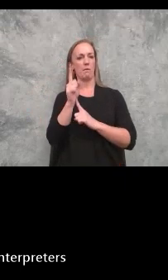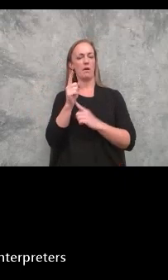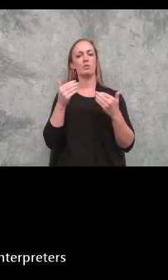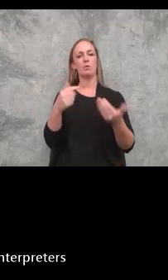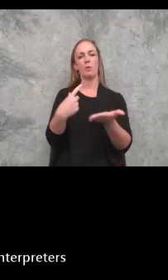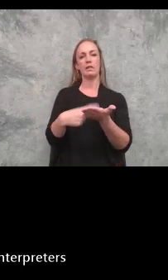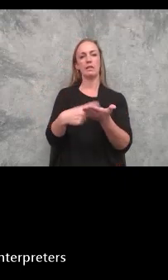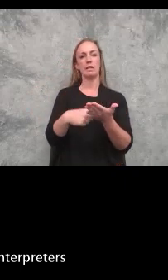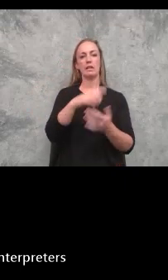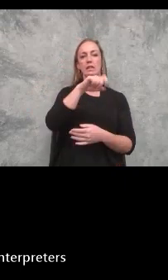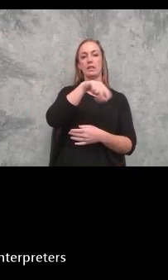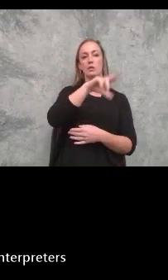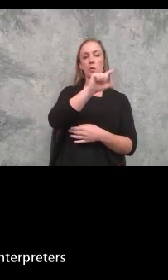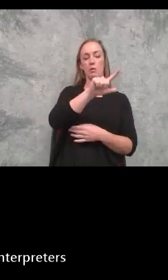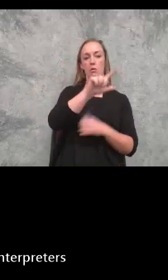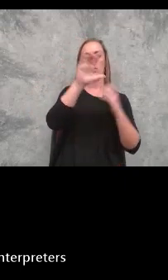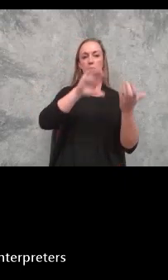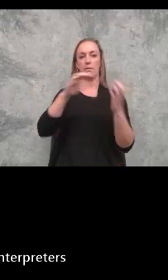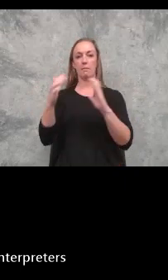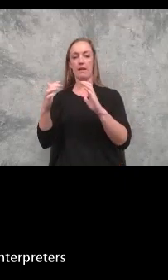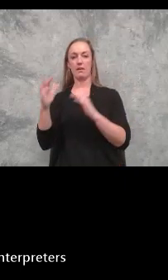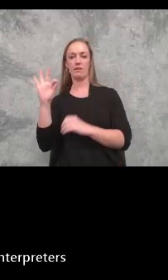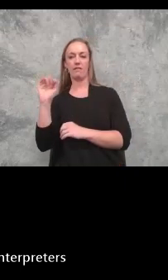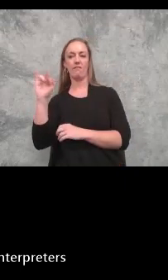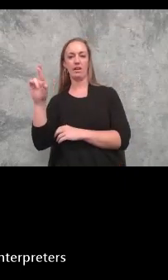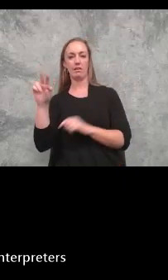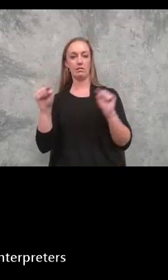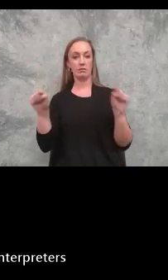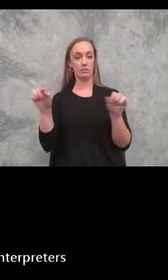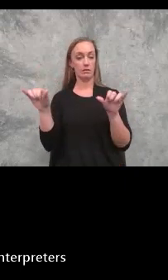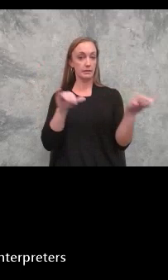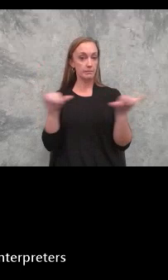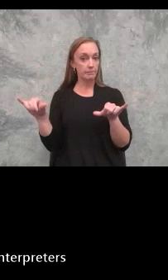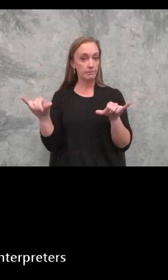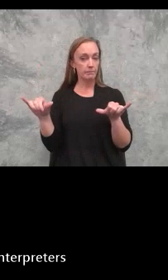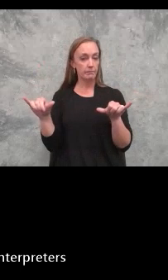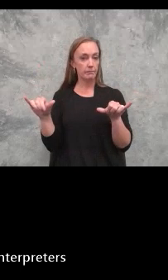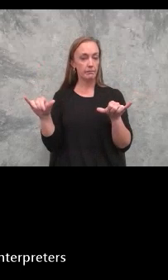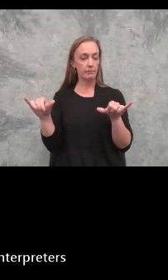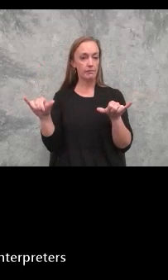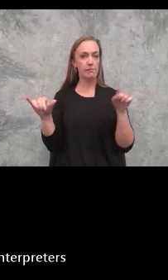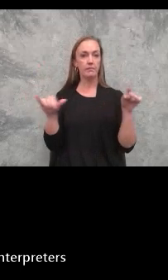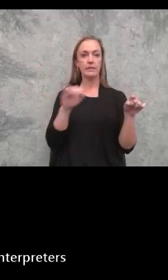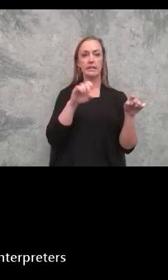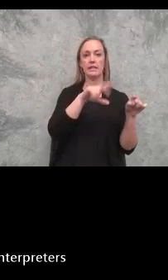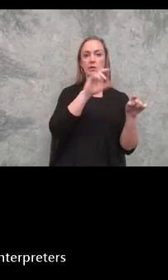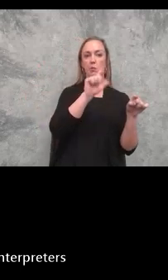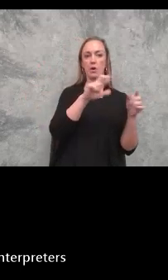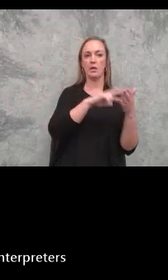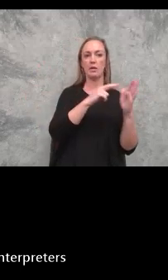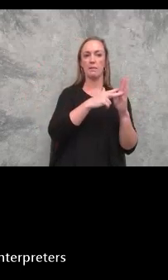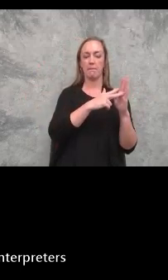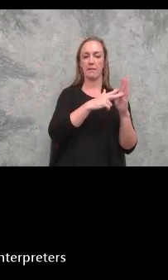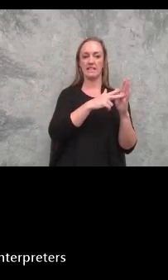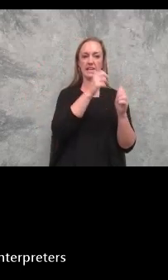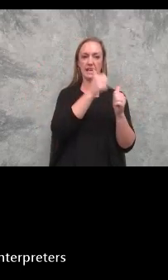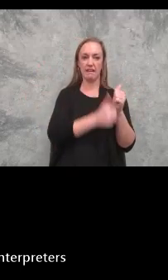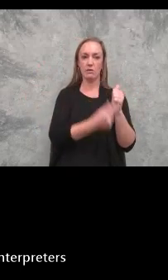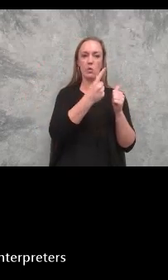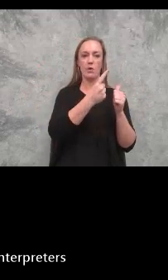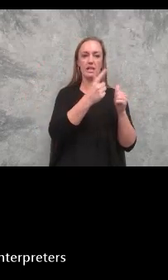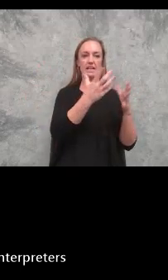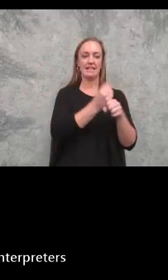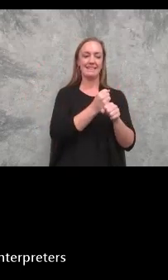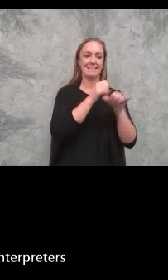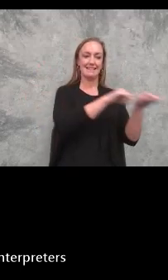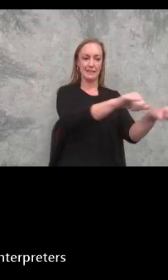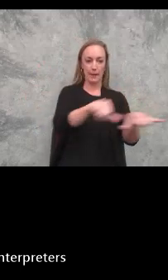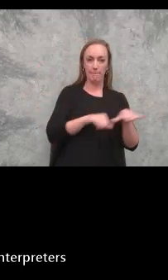equal versus Fair. Are they the same? Equal means everyone gets the same thing; fair means everyone